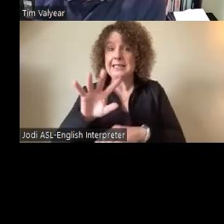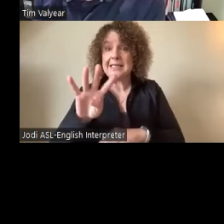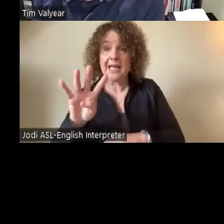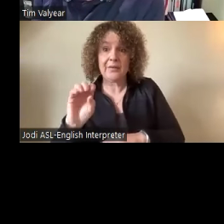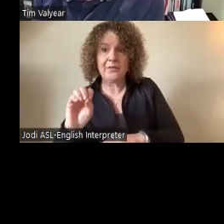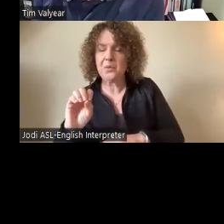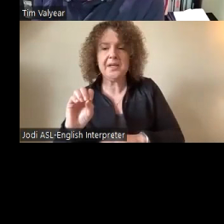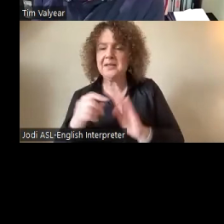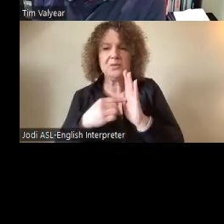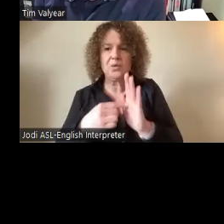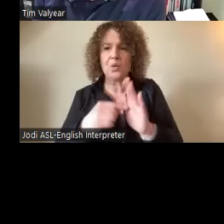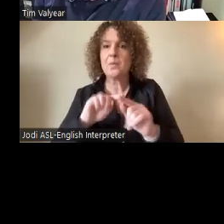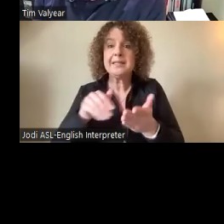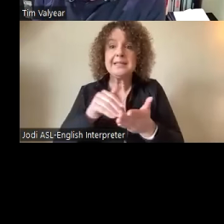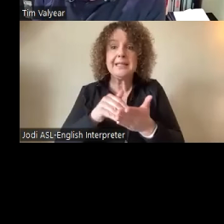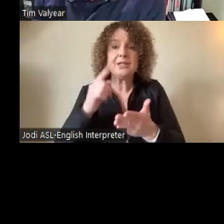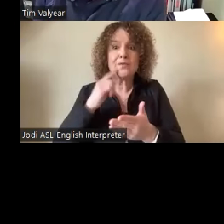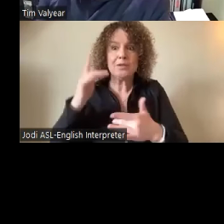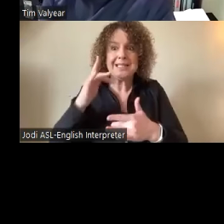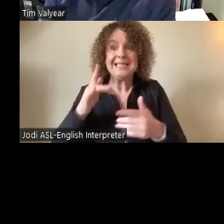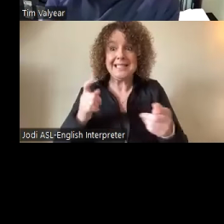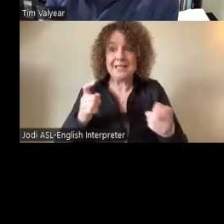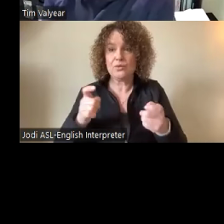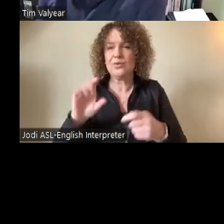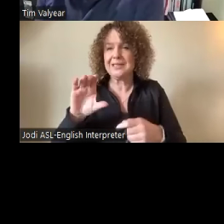to watch -- to read about it. As well as there are images